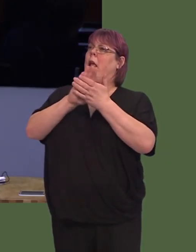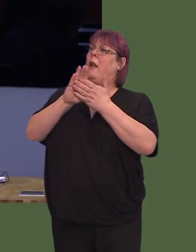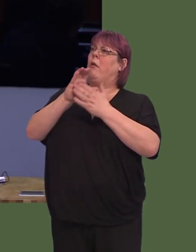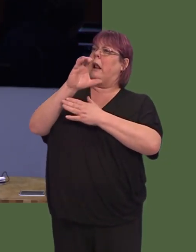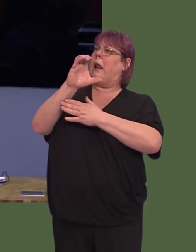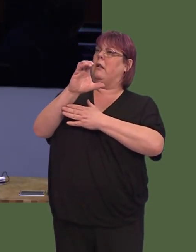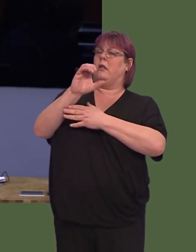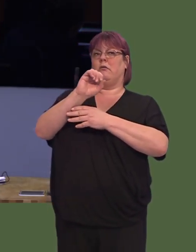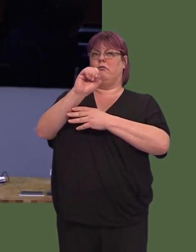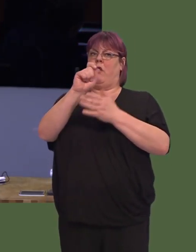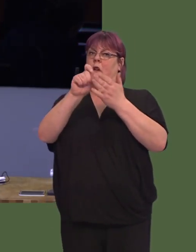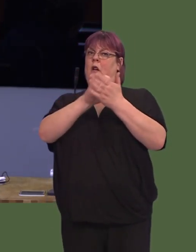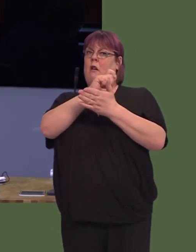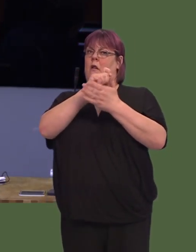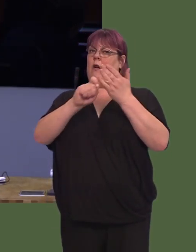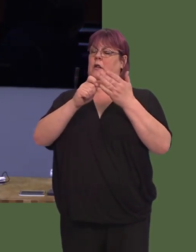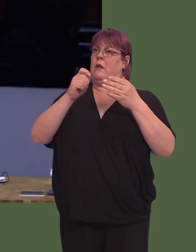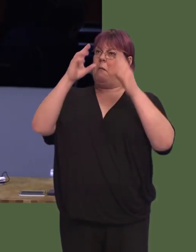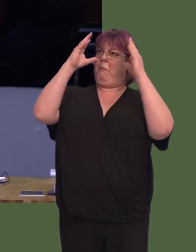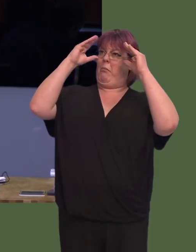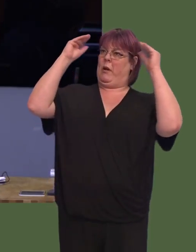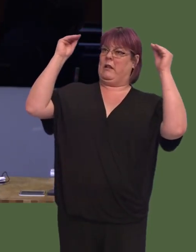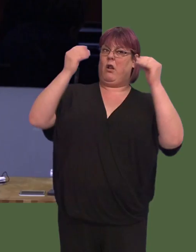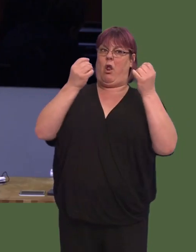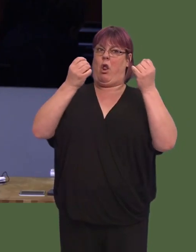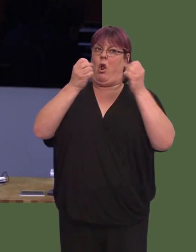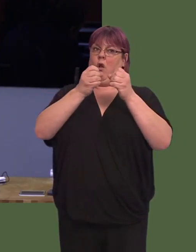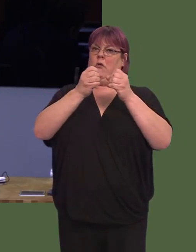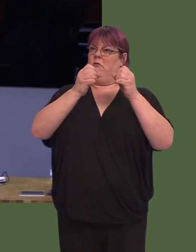for the presidency to President Trump, wouldn't it actually have made more sense to try to